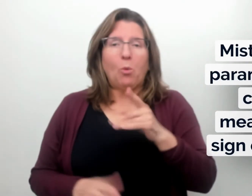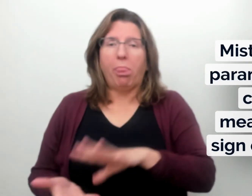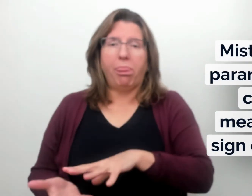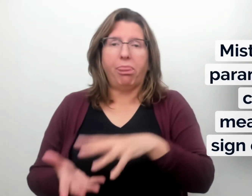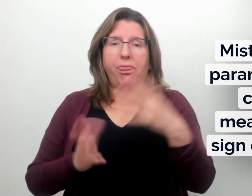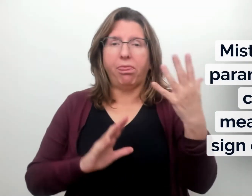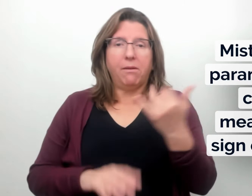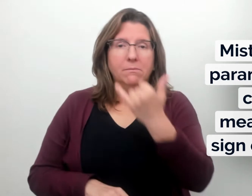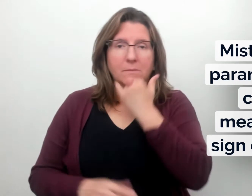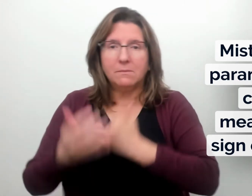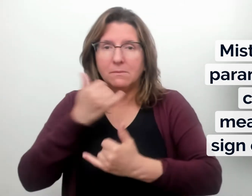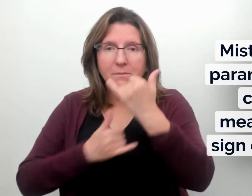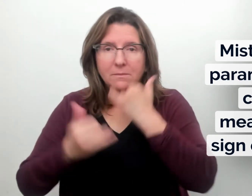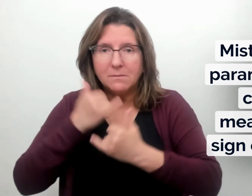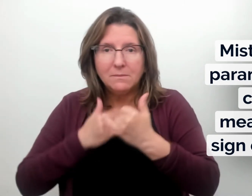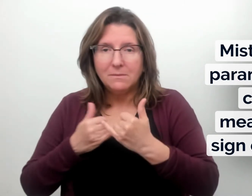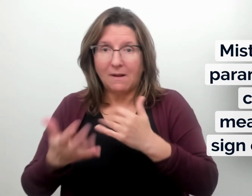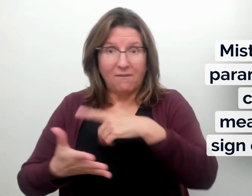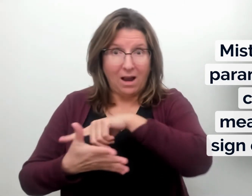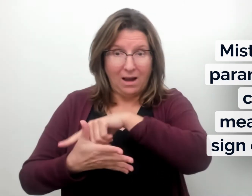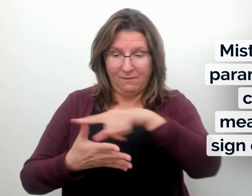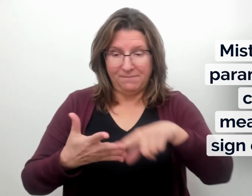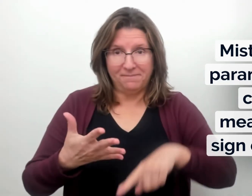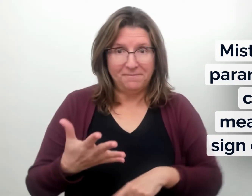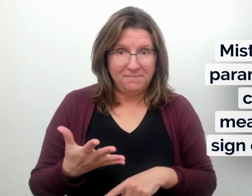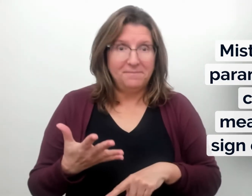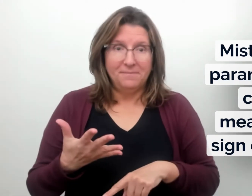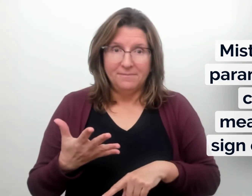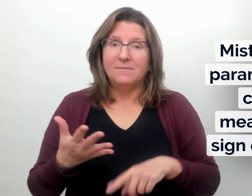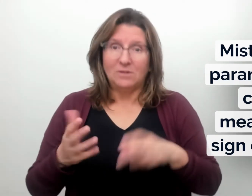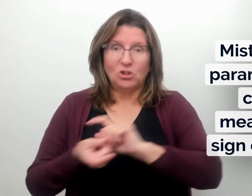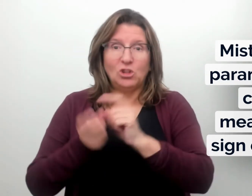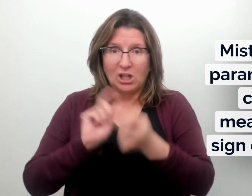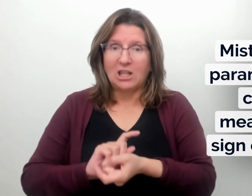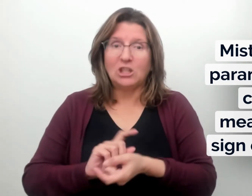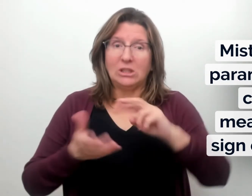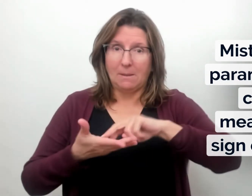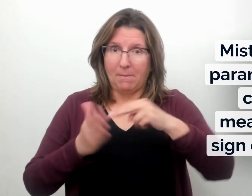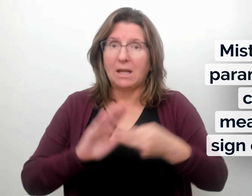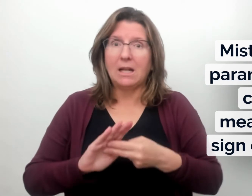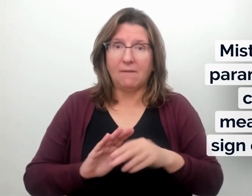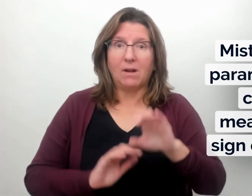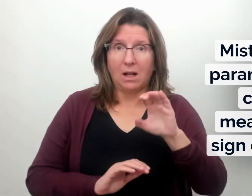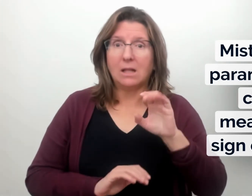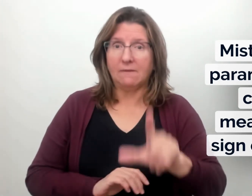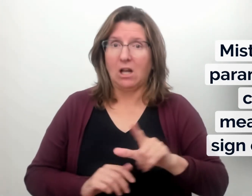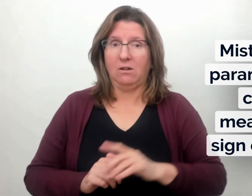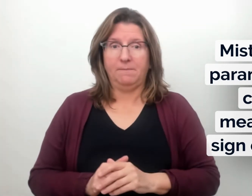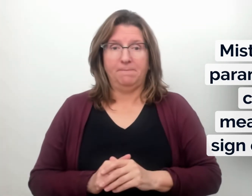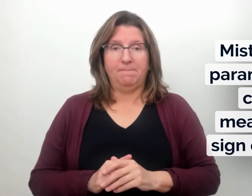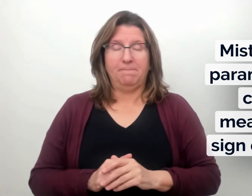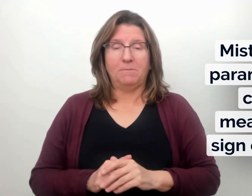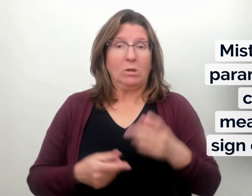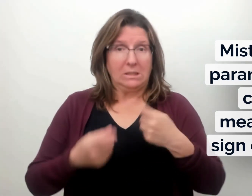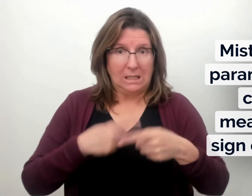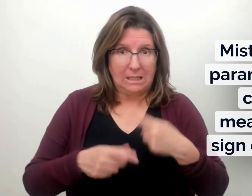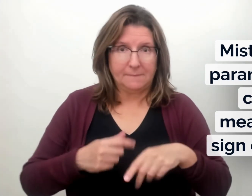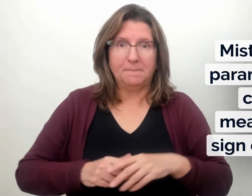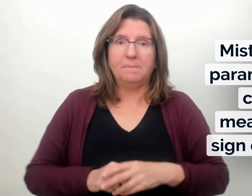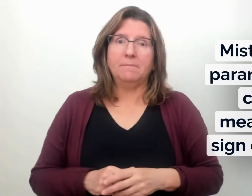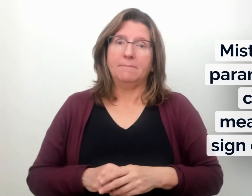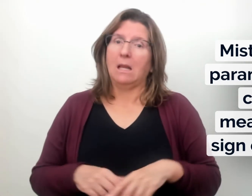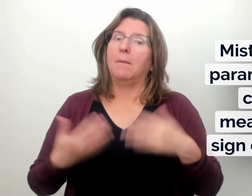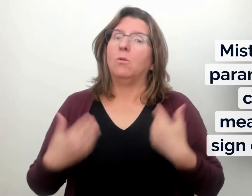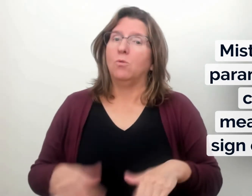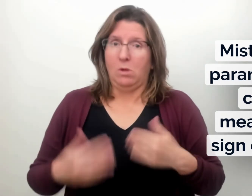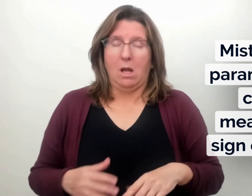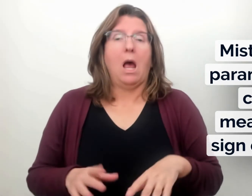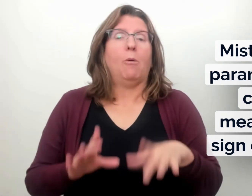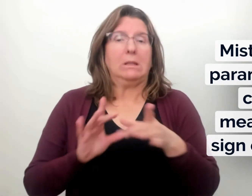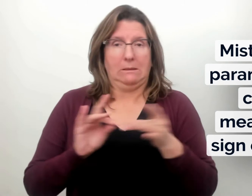Mistakes in the parameters often changes the meaning of the sign or classifier.